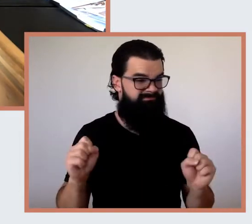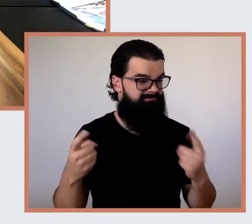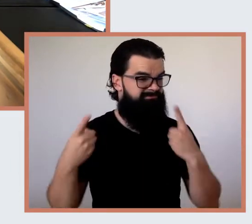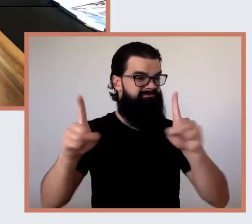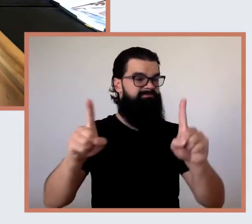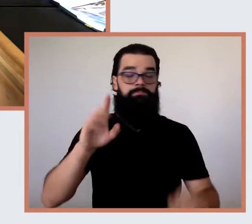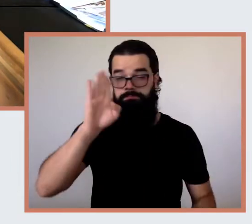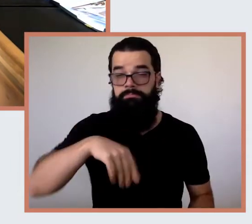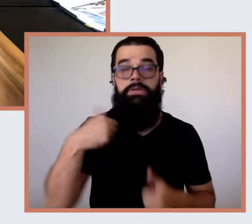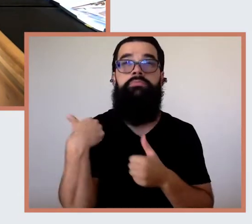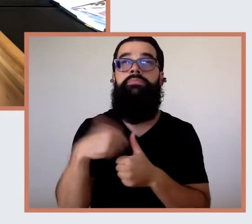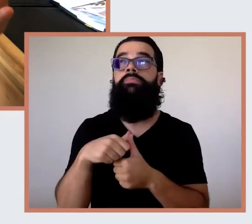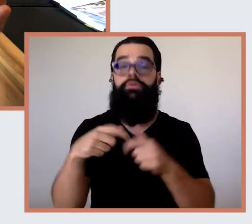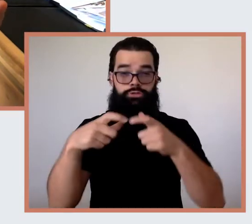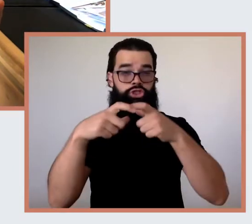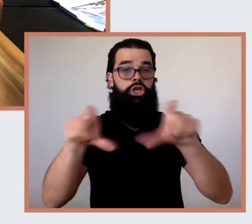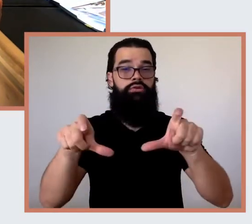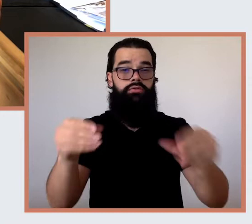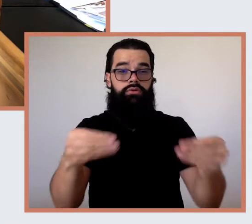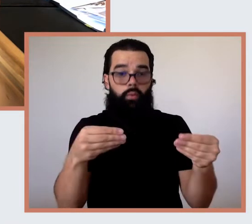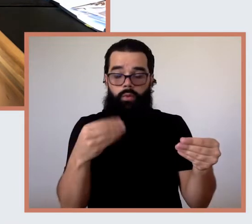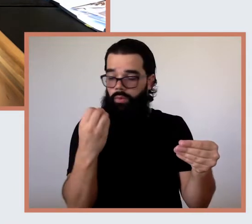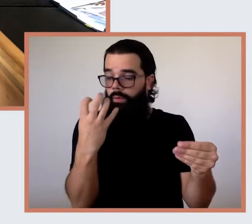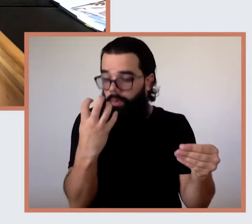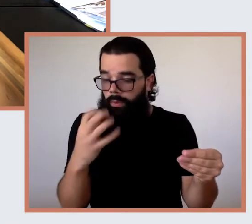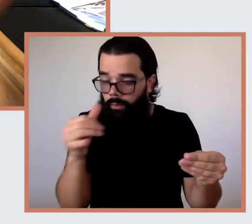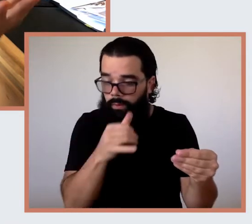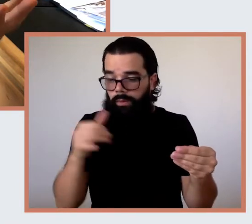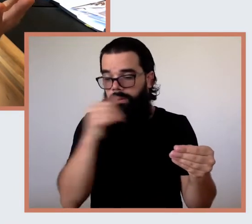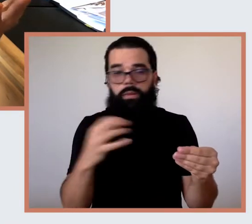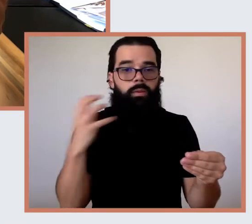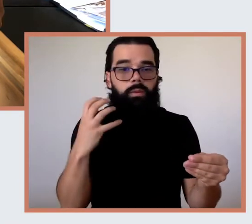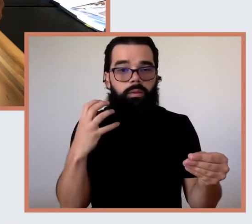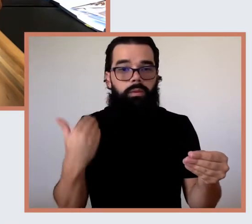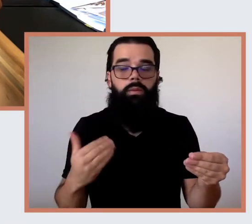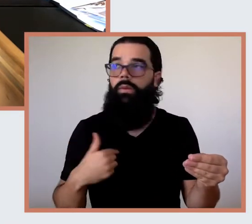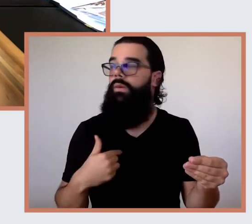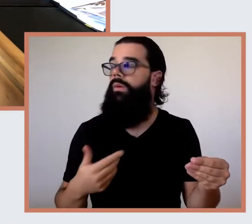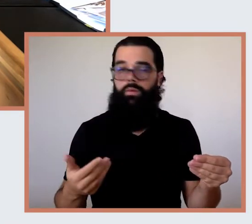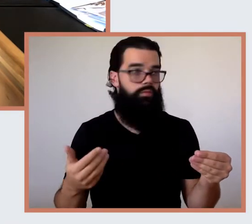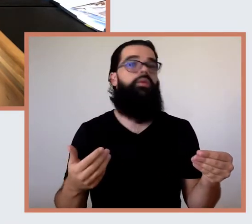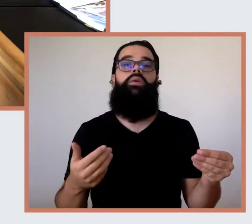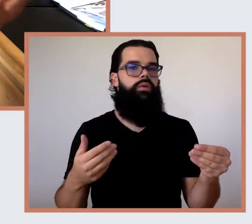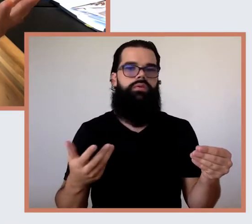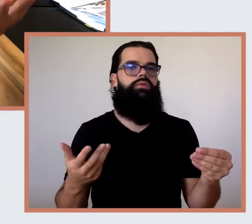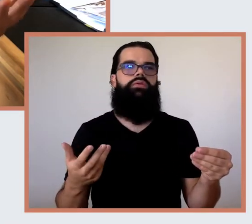and it was a paycheck of which I had never seen, I mean, I just thought, wow,